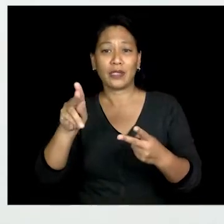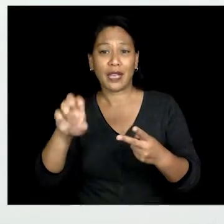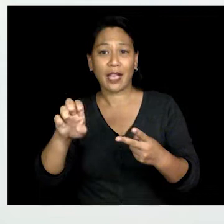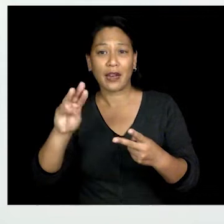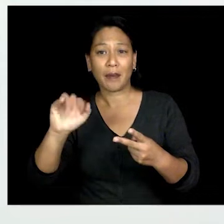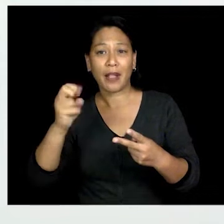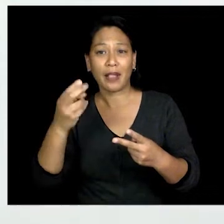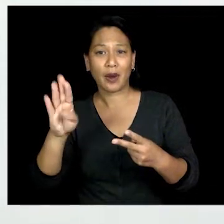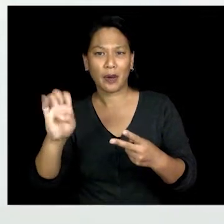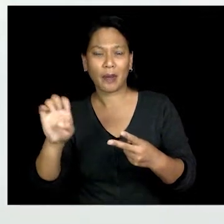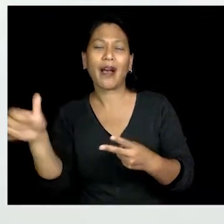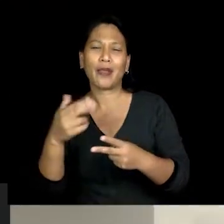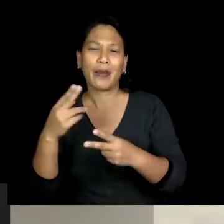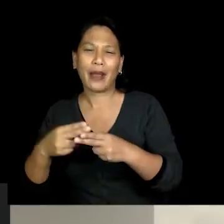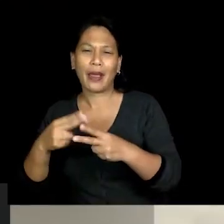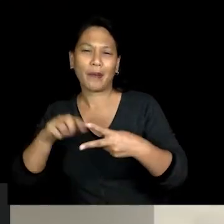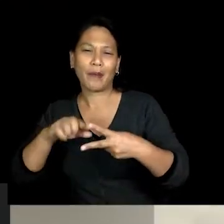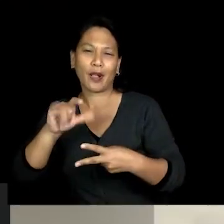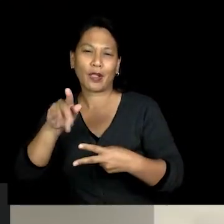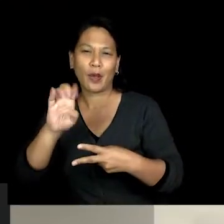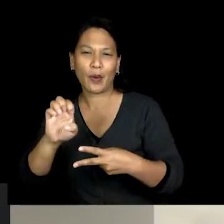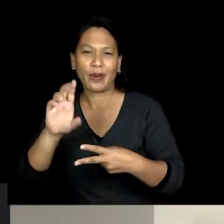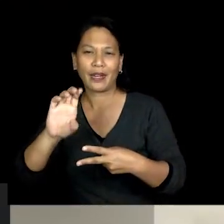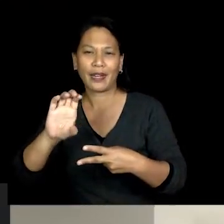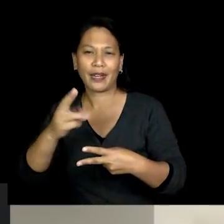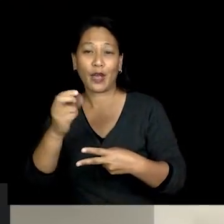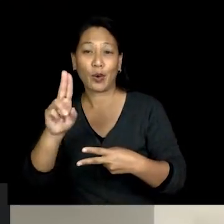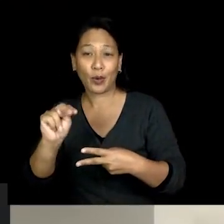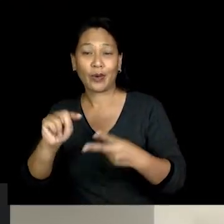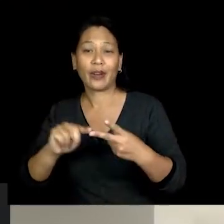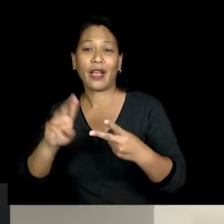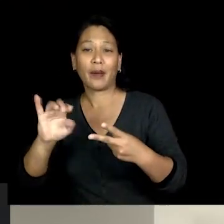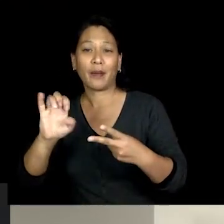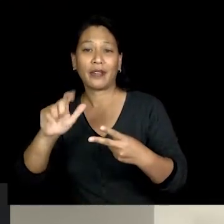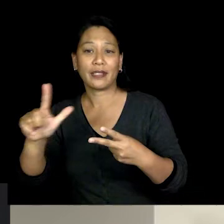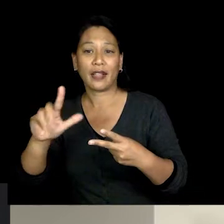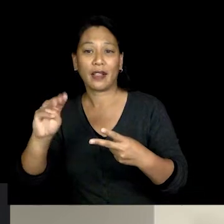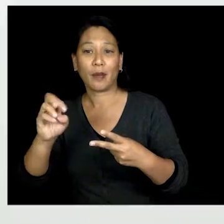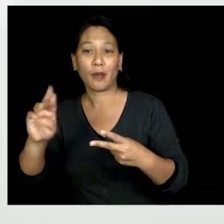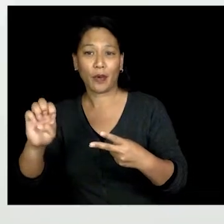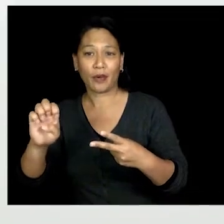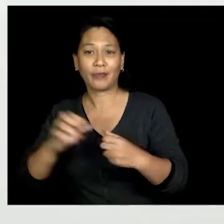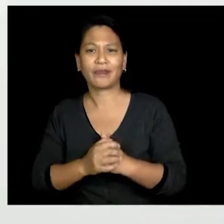They were French surrealist artists who were secretly Jewish, lesbian, and life partners active in the French Resistance